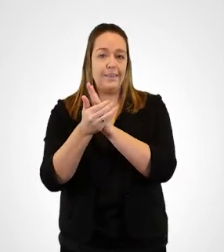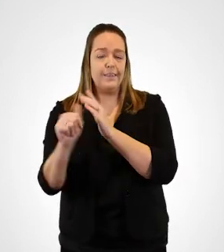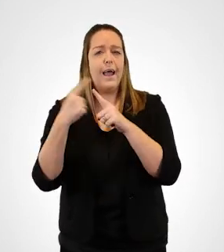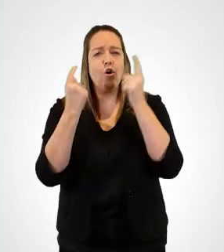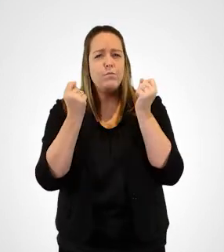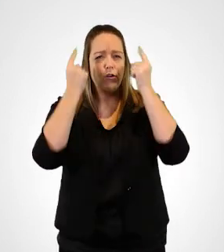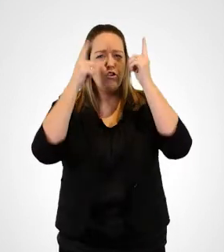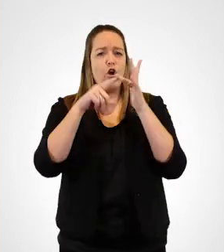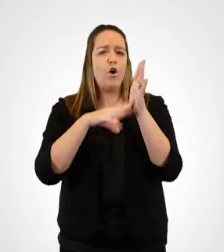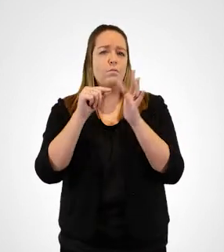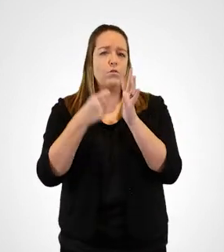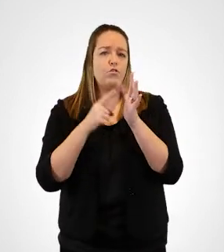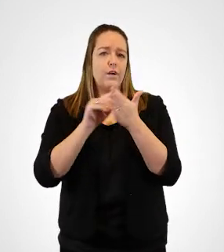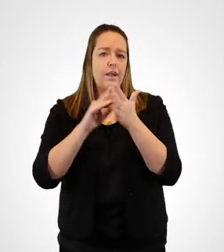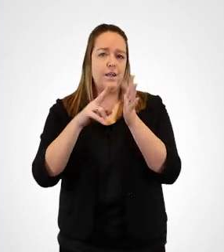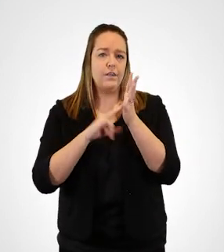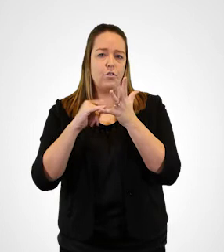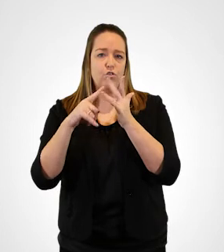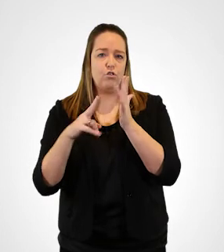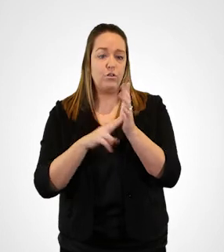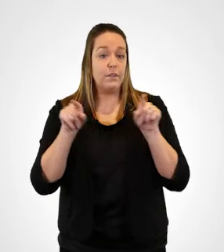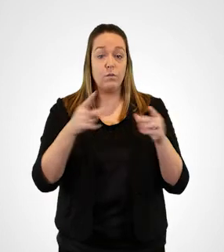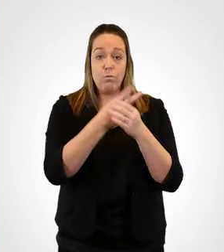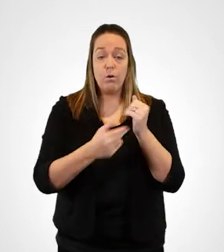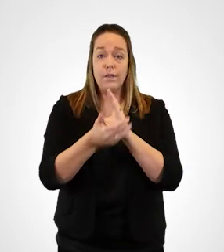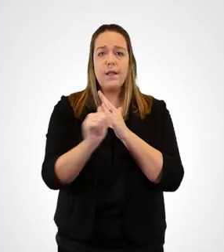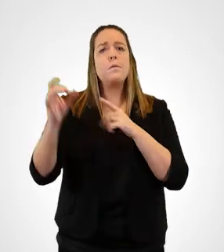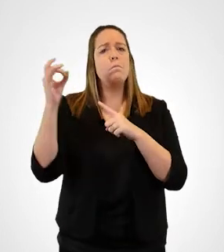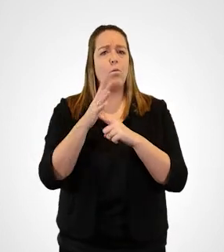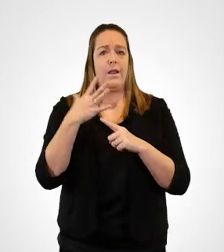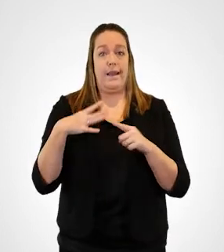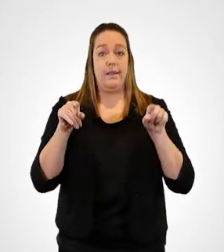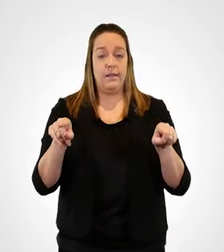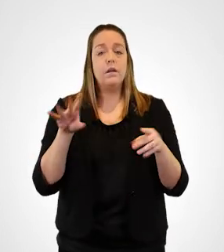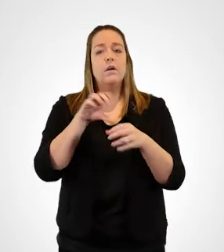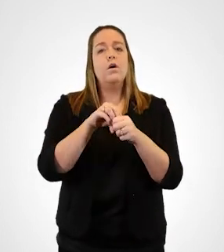and that both of these kinds of skills are really important for reading.